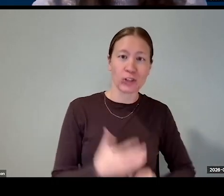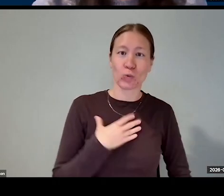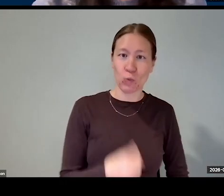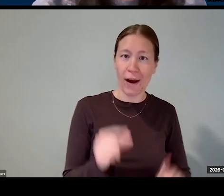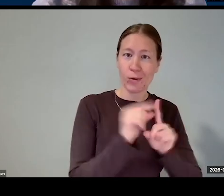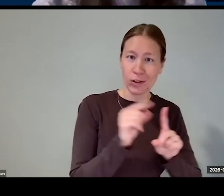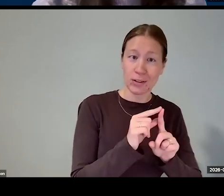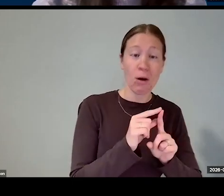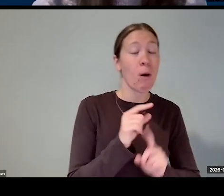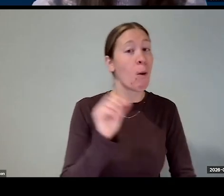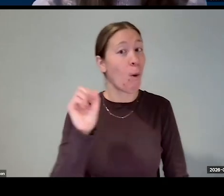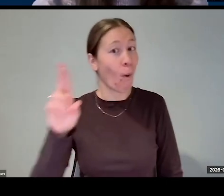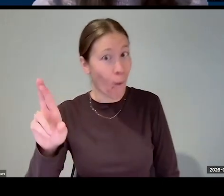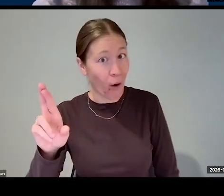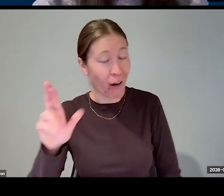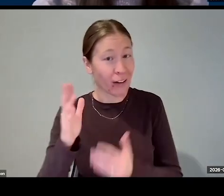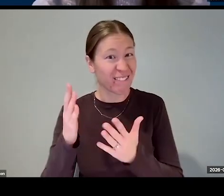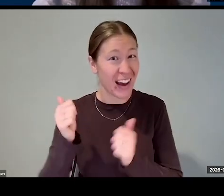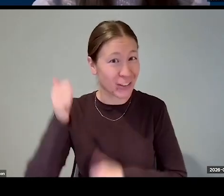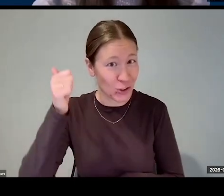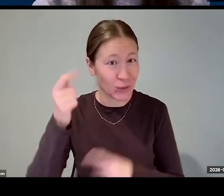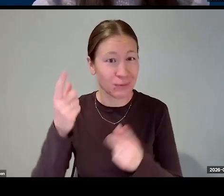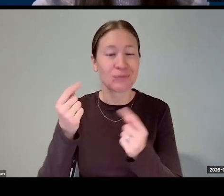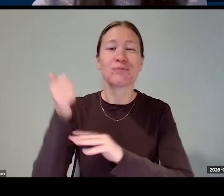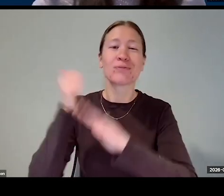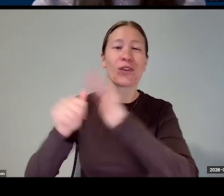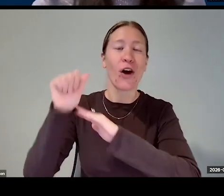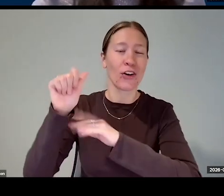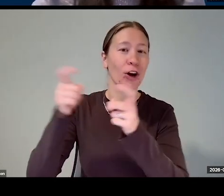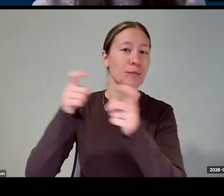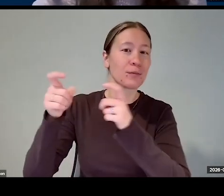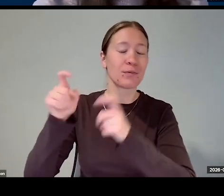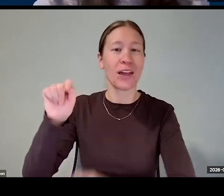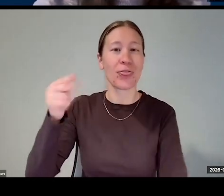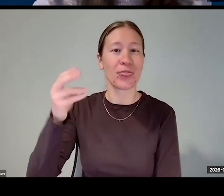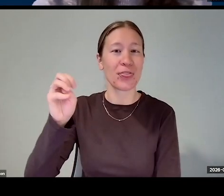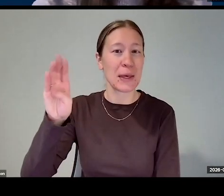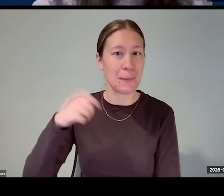or I can go into my slide theme and adjust all of the slides with this layout.